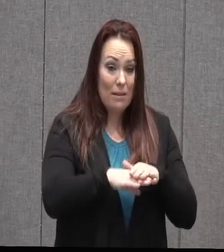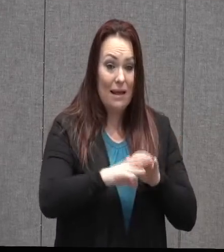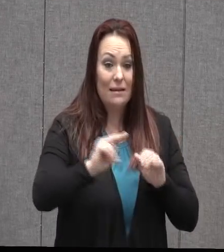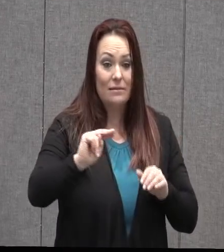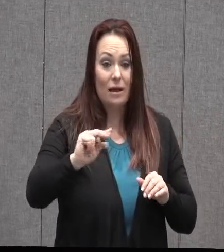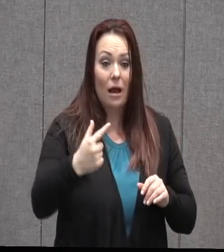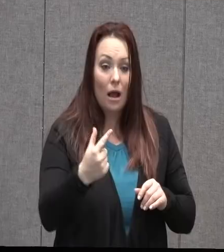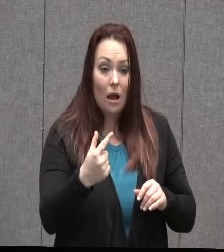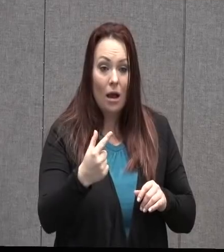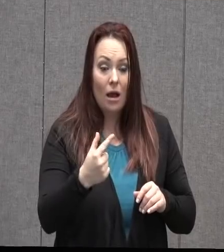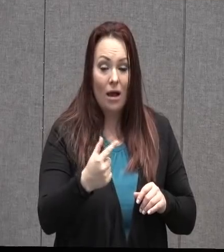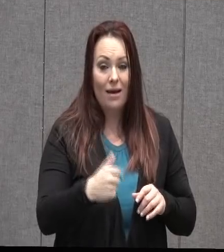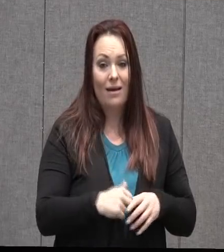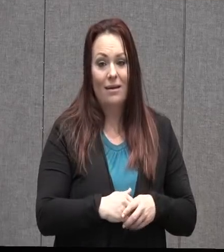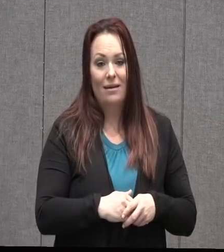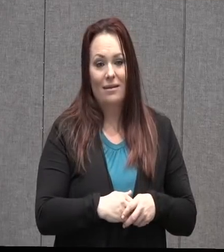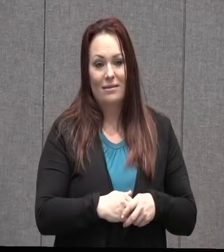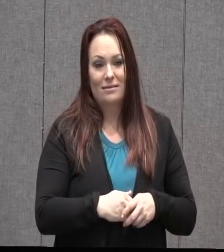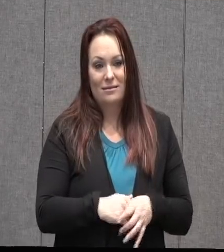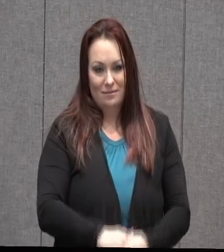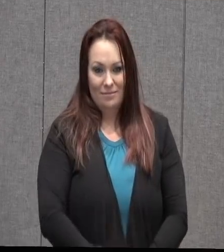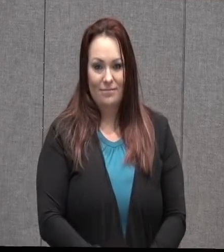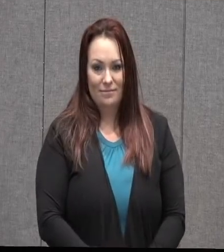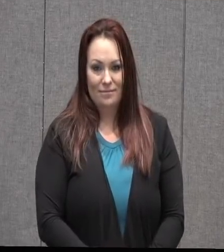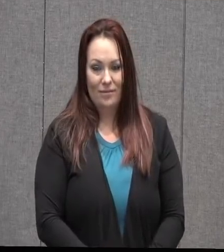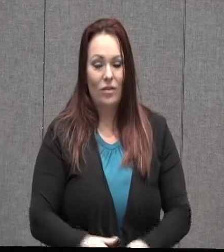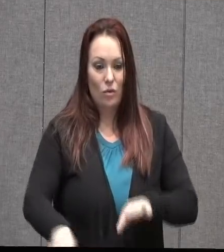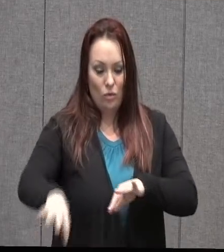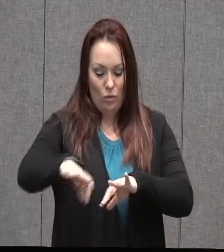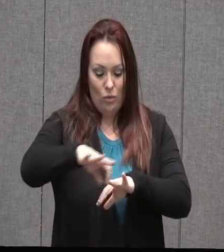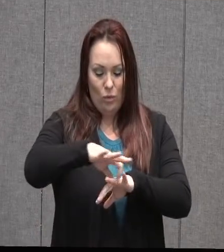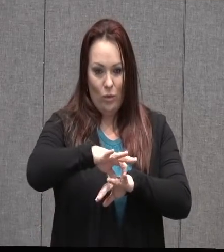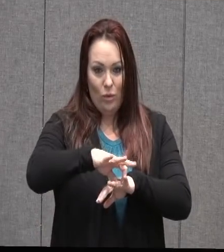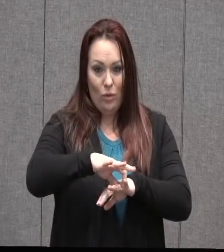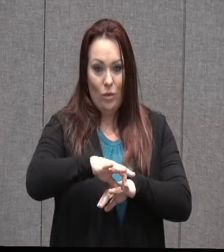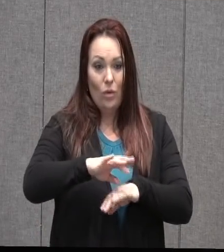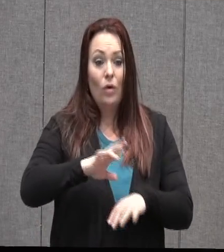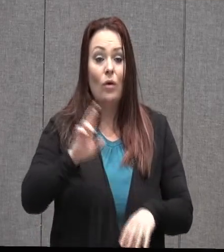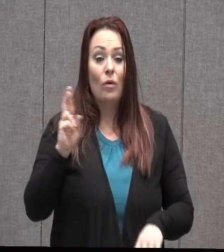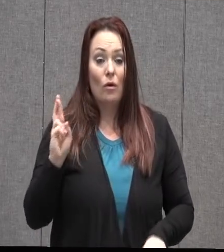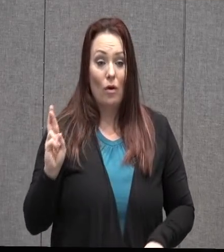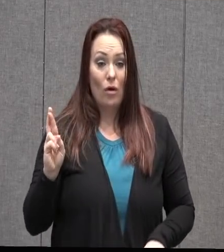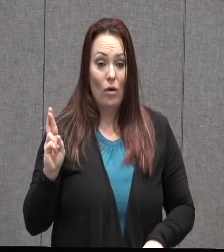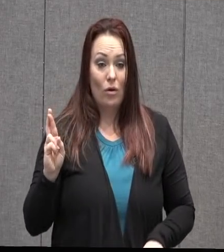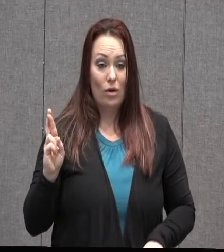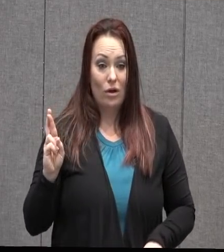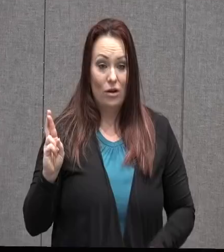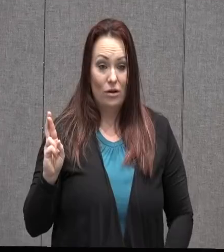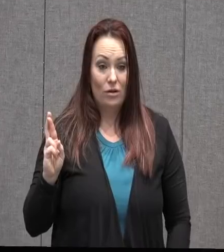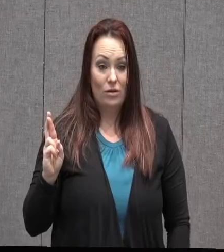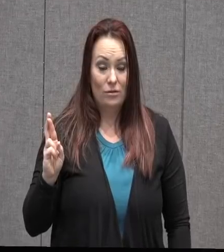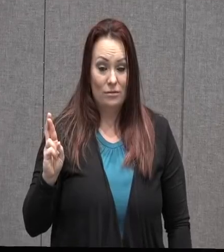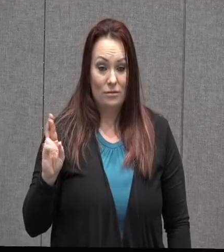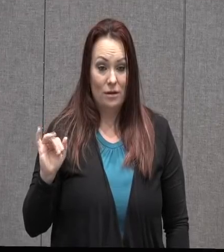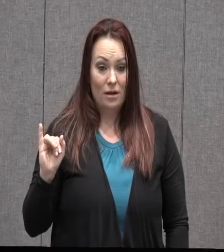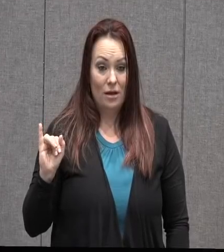So I'll write that on this side of our chart, ring. R-I-N-G.